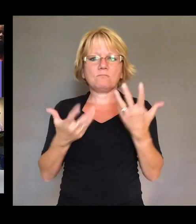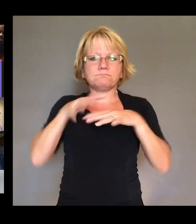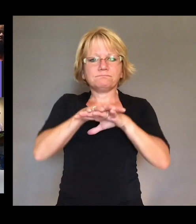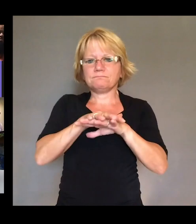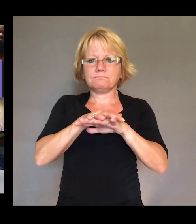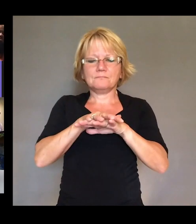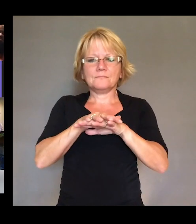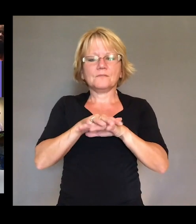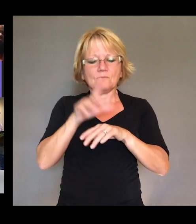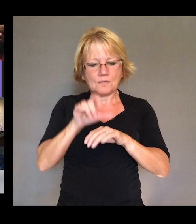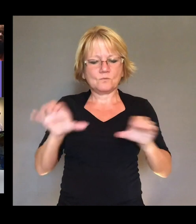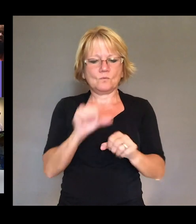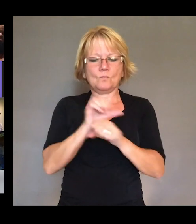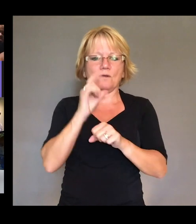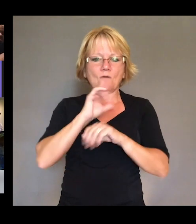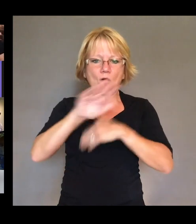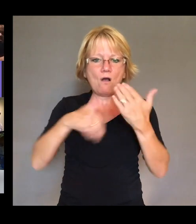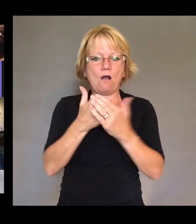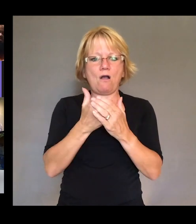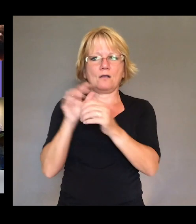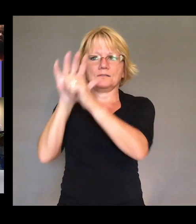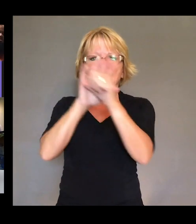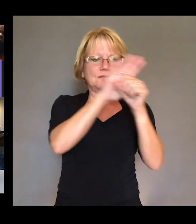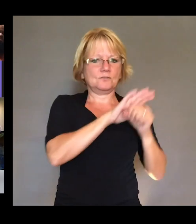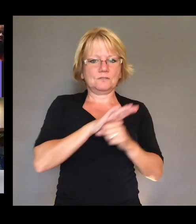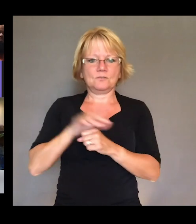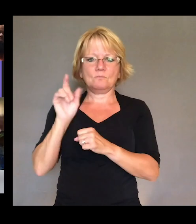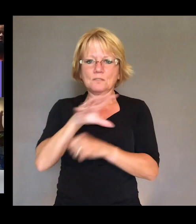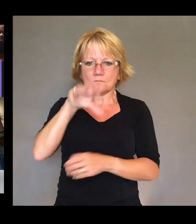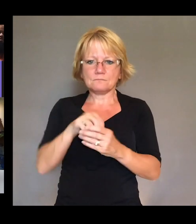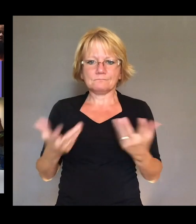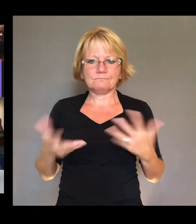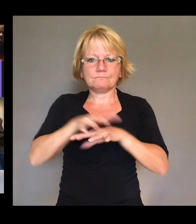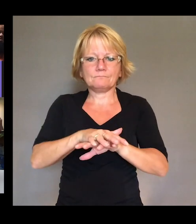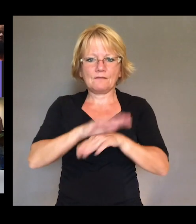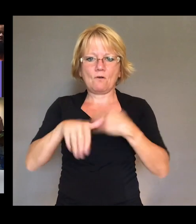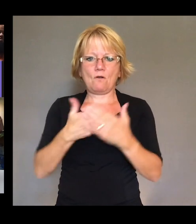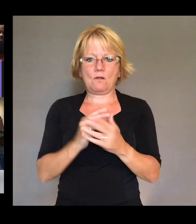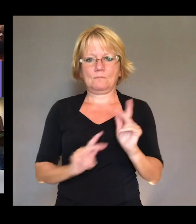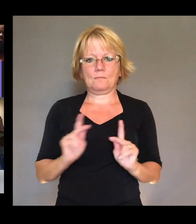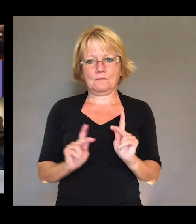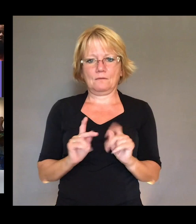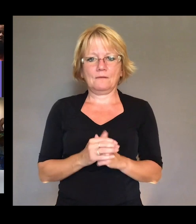then you're not really doing the work, right. I think that it, you have to encompass all areas of equity for all people.